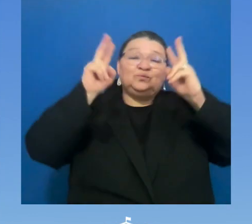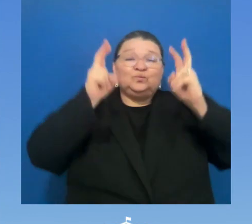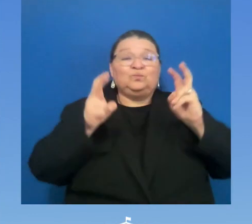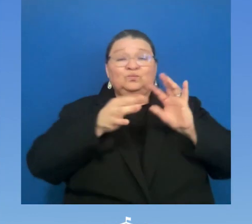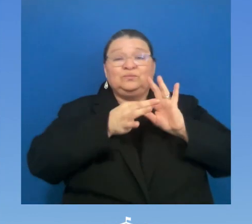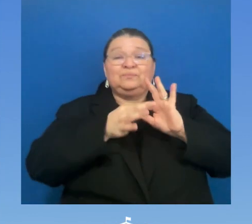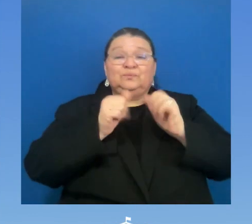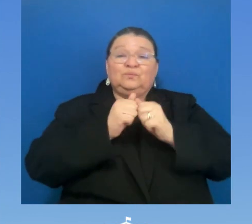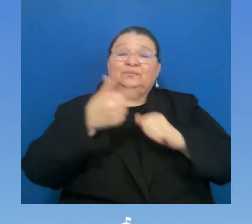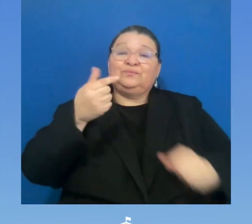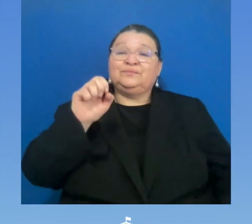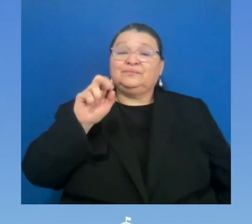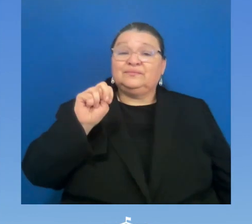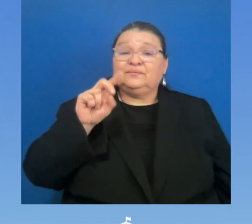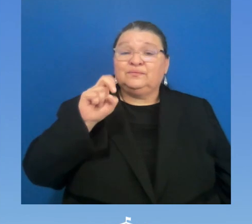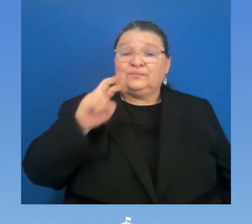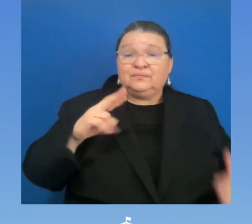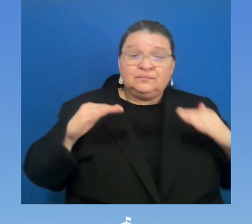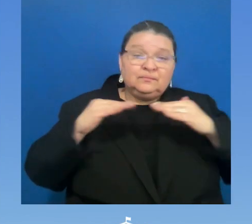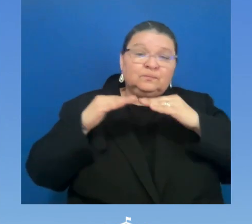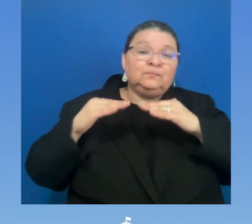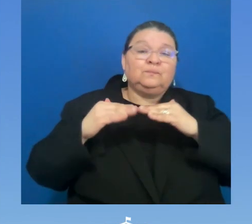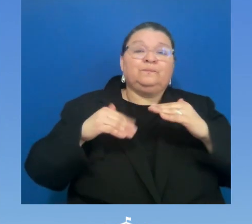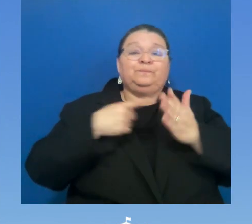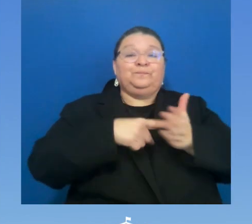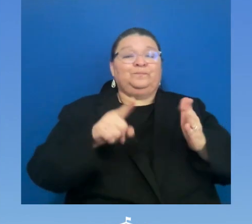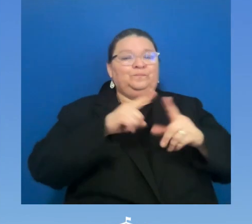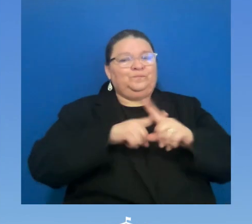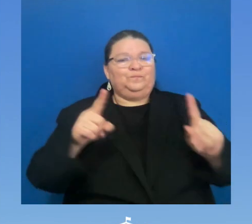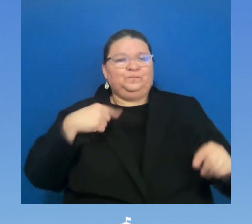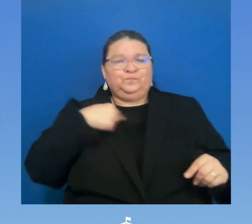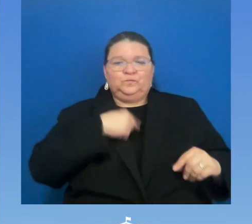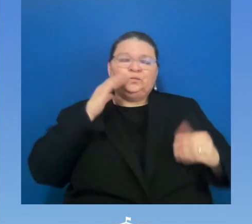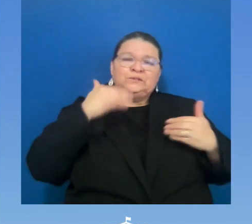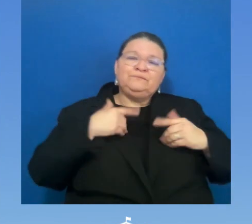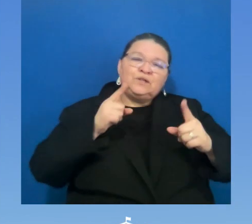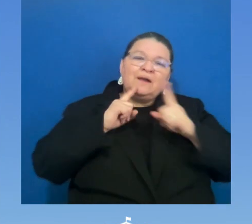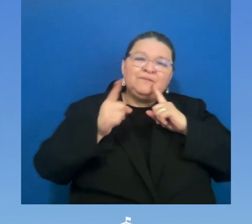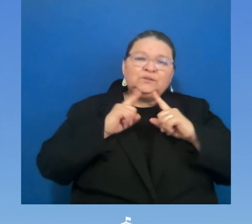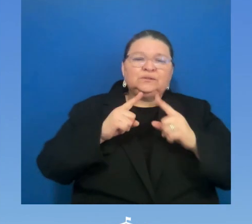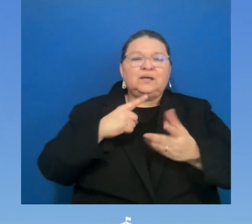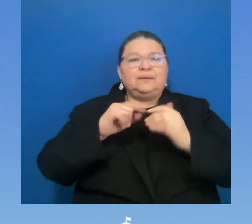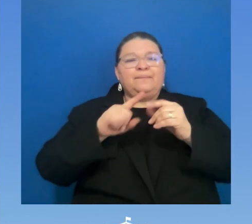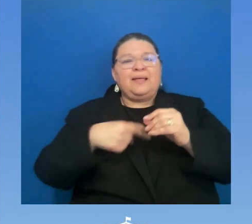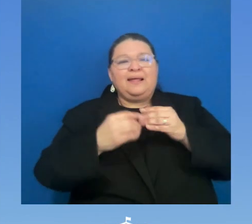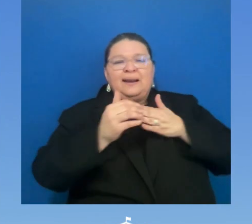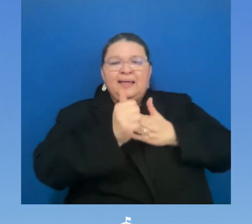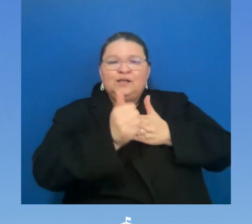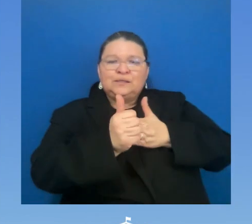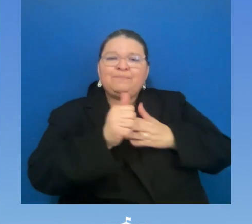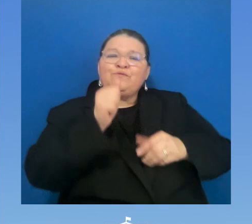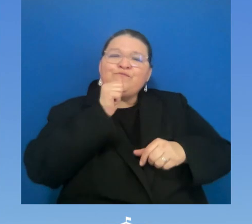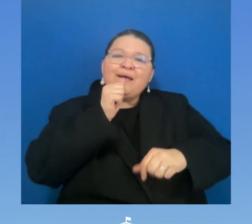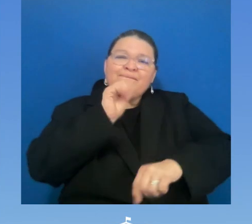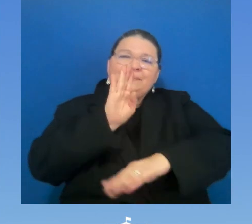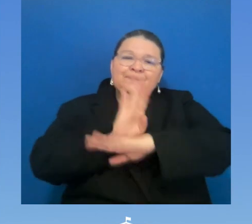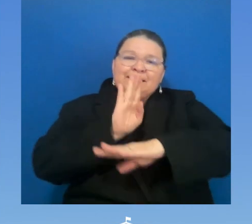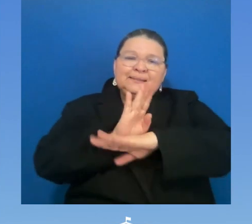about how leaders in the corporate sector leaders of private businesses in the United States are approaching this issue